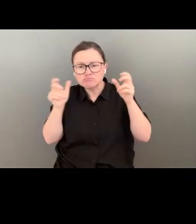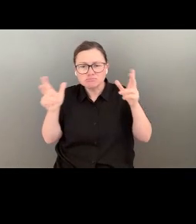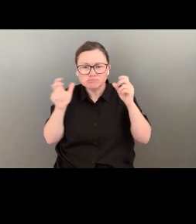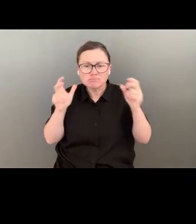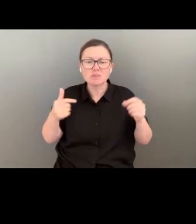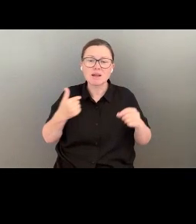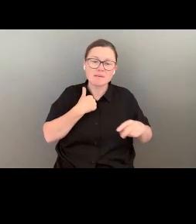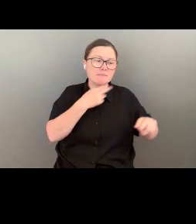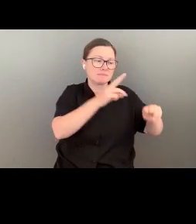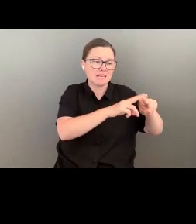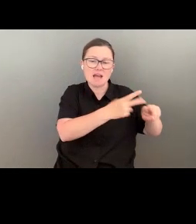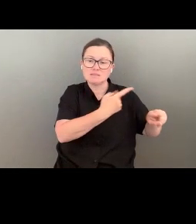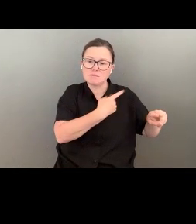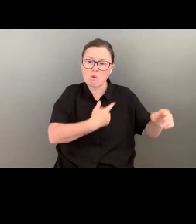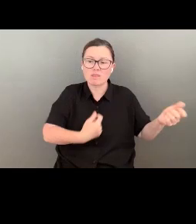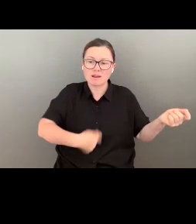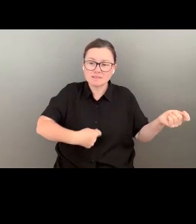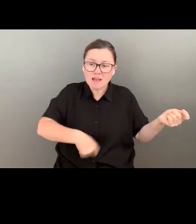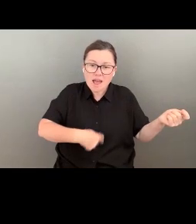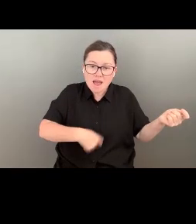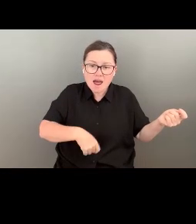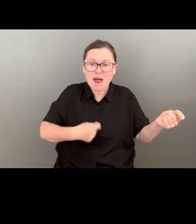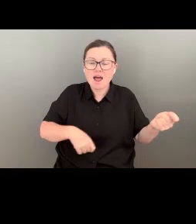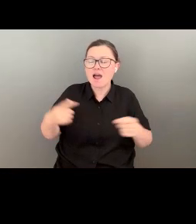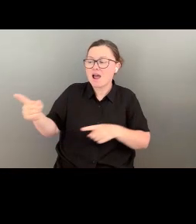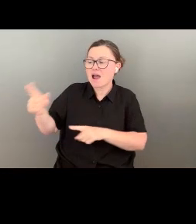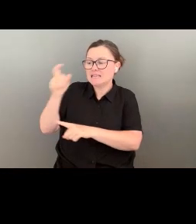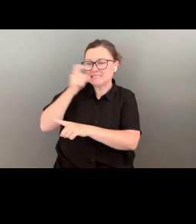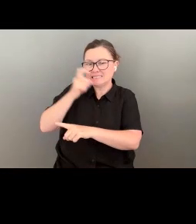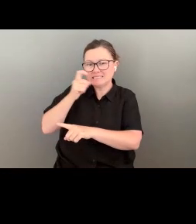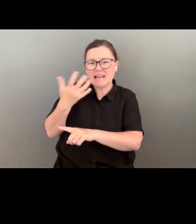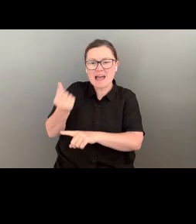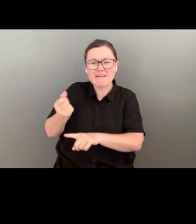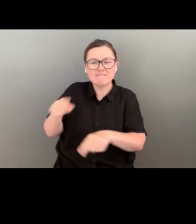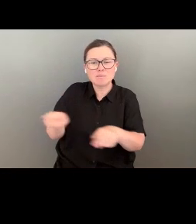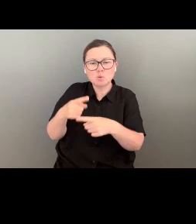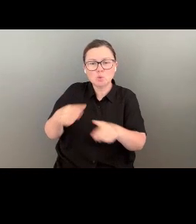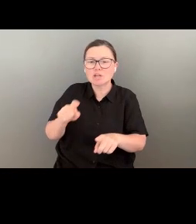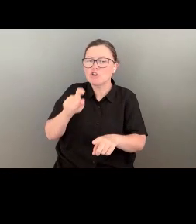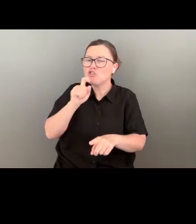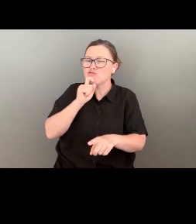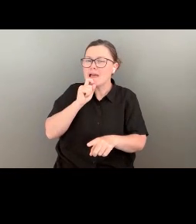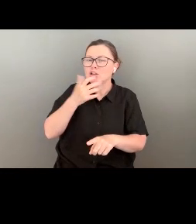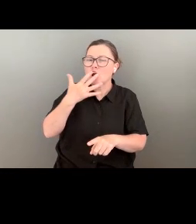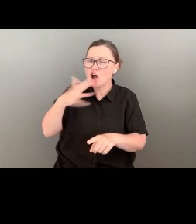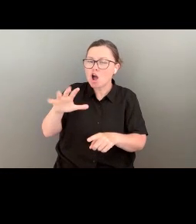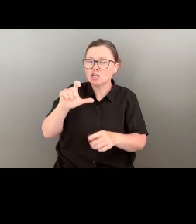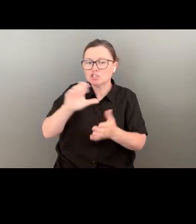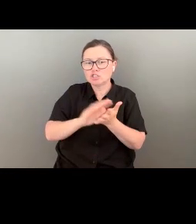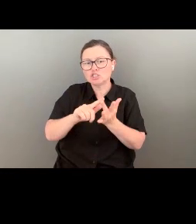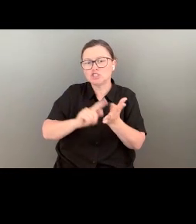My sisters were always playing Red Hot Chili Peppers and I loved it. And then came Big Day Out, I was finally of age.